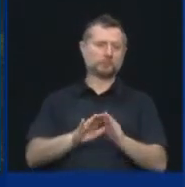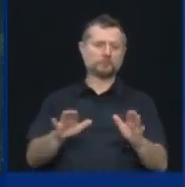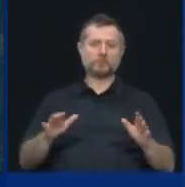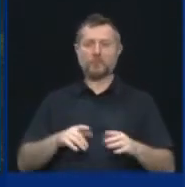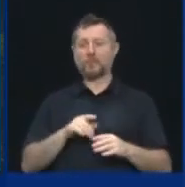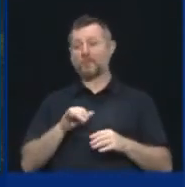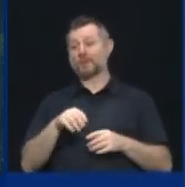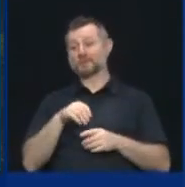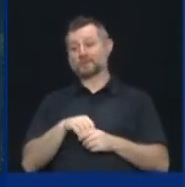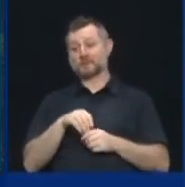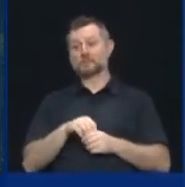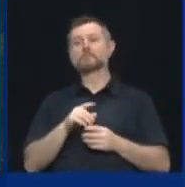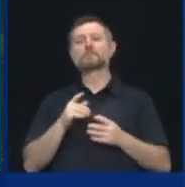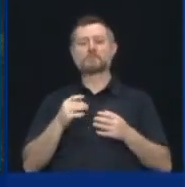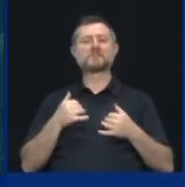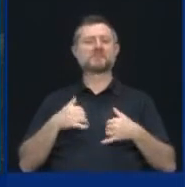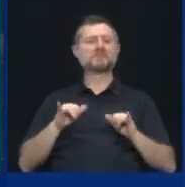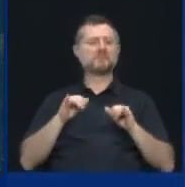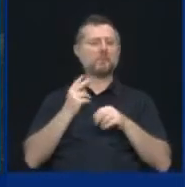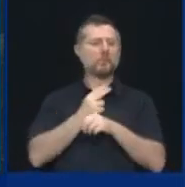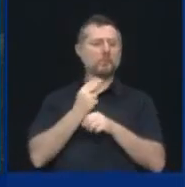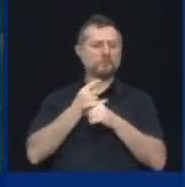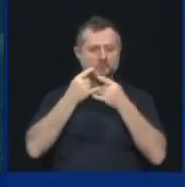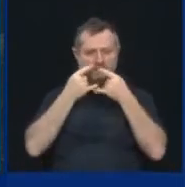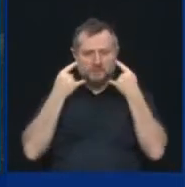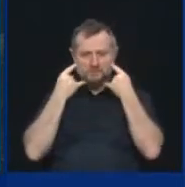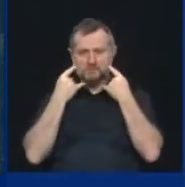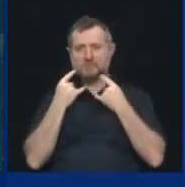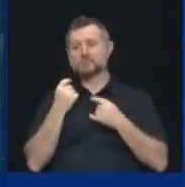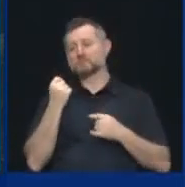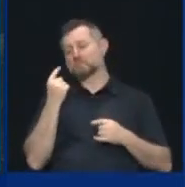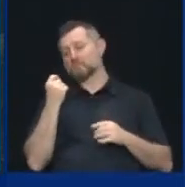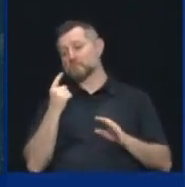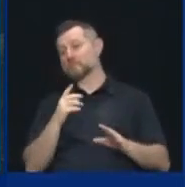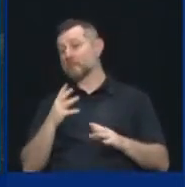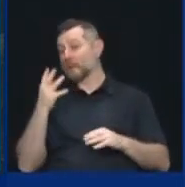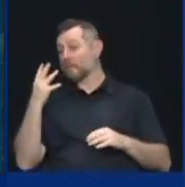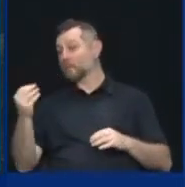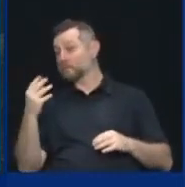IN OTHER WORDS, CHILDREN WEAR MASKS IN A SCHOOL, IIDNSE, WHEN